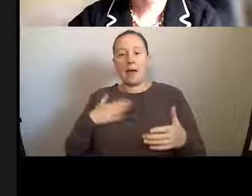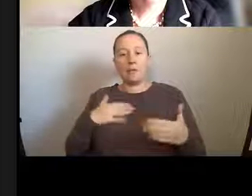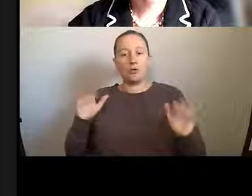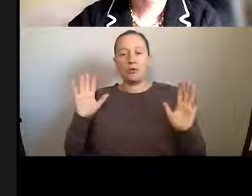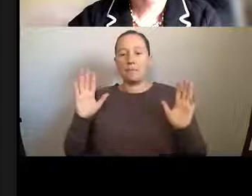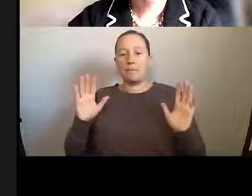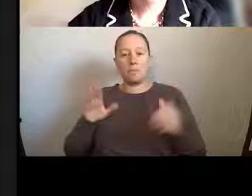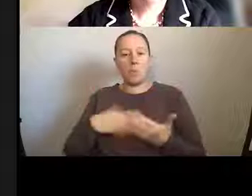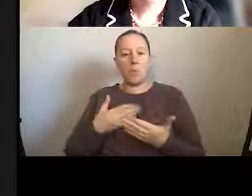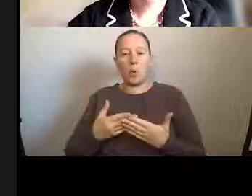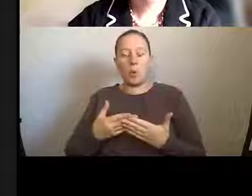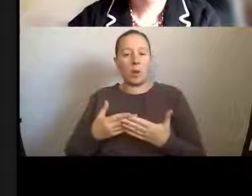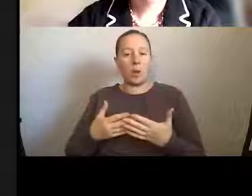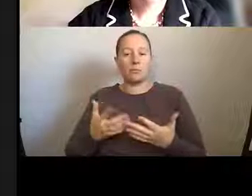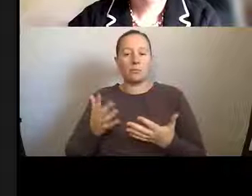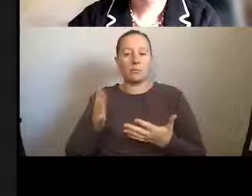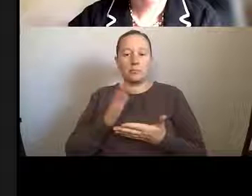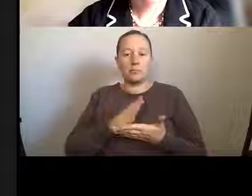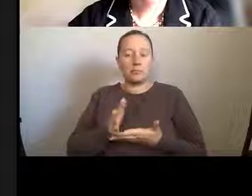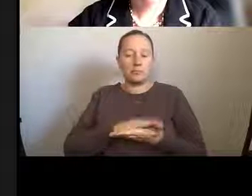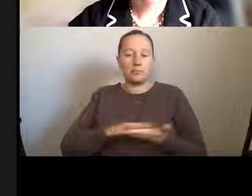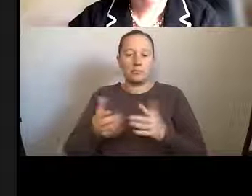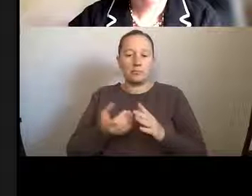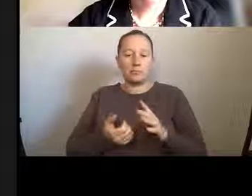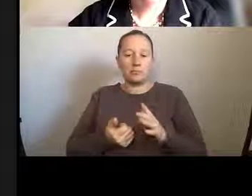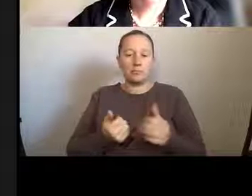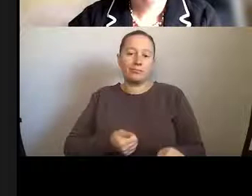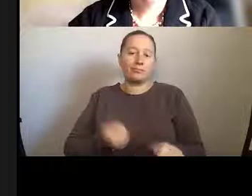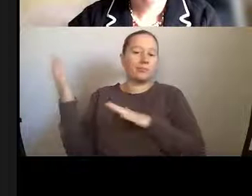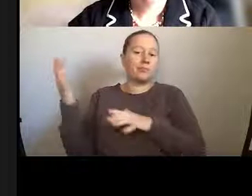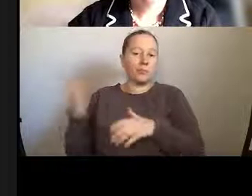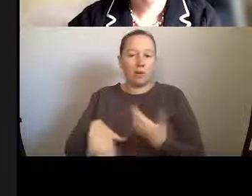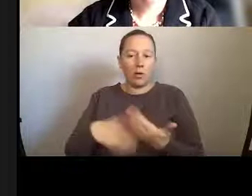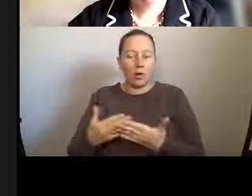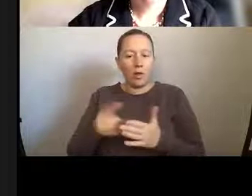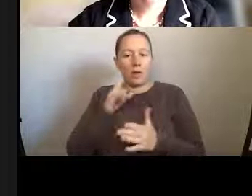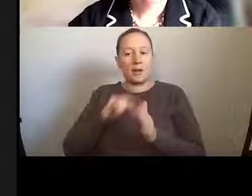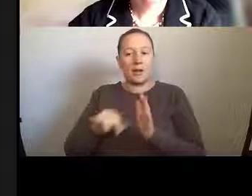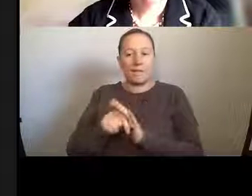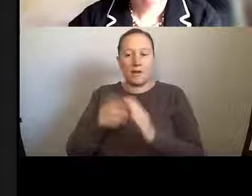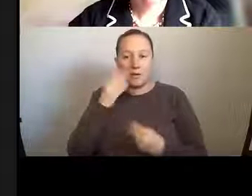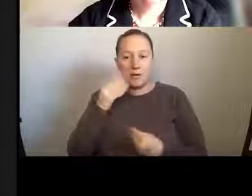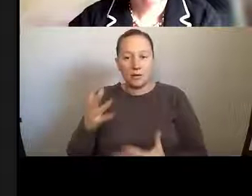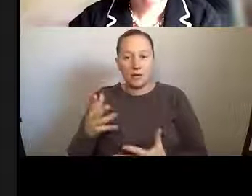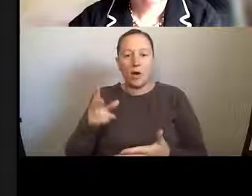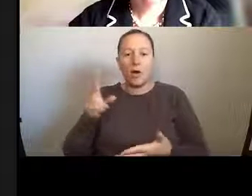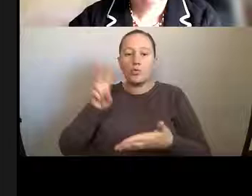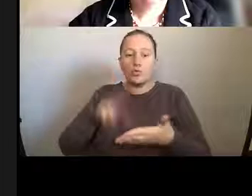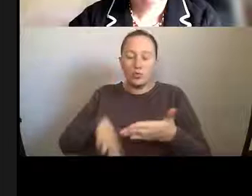and just strip it. And then again, let me remind you, go and read the entire description to exemption four,